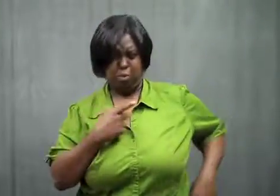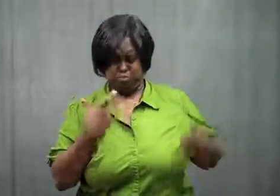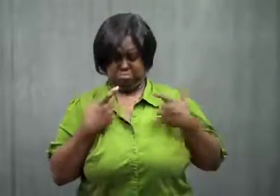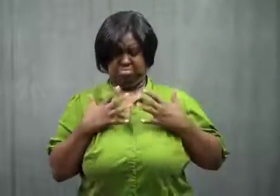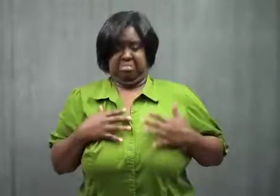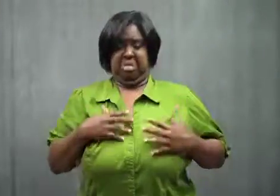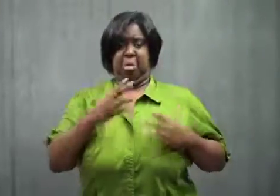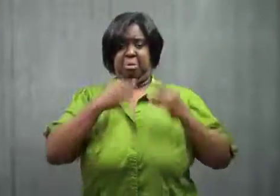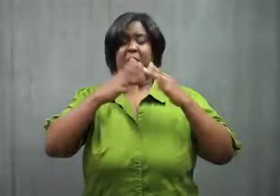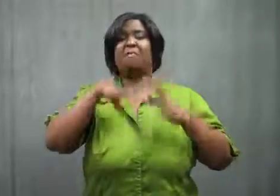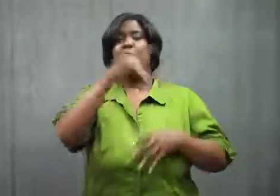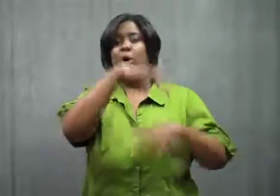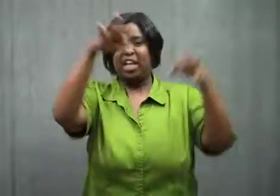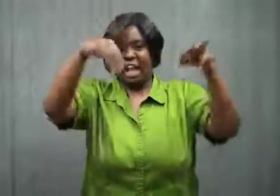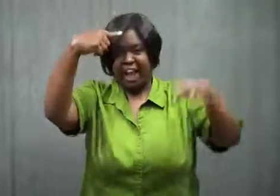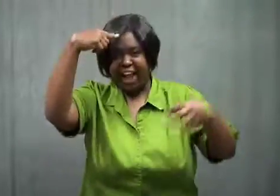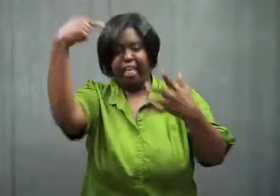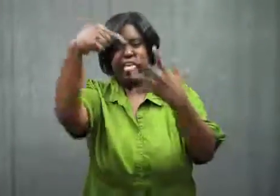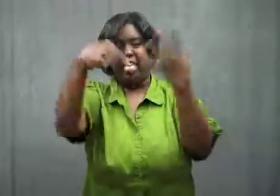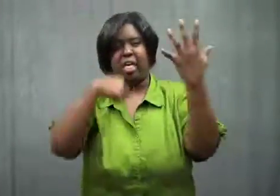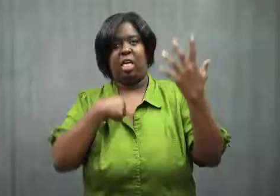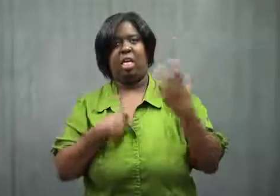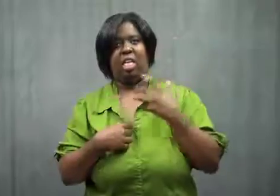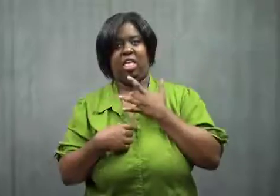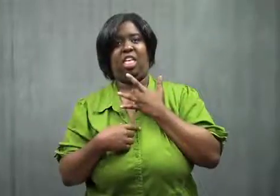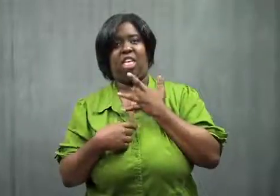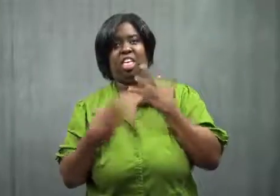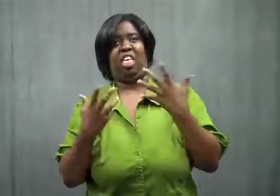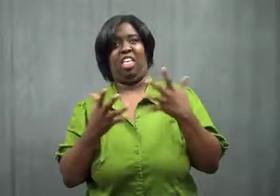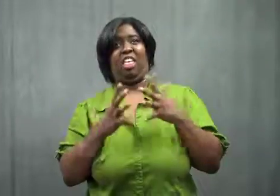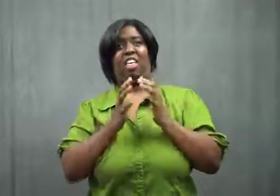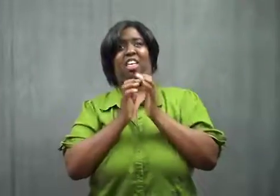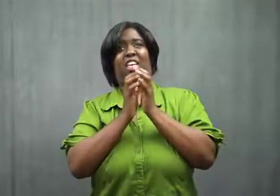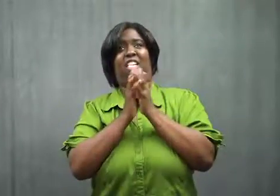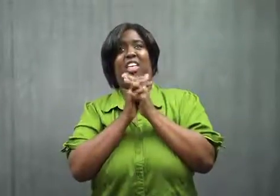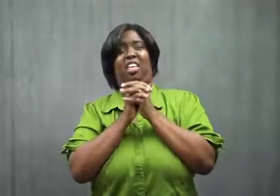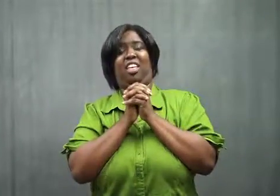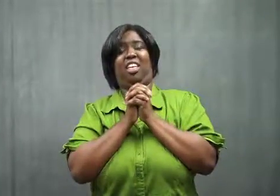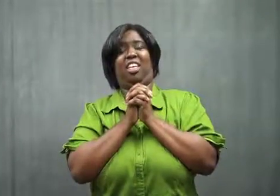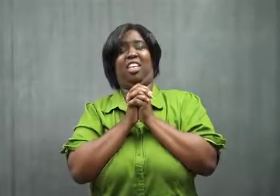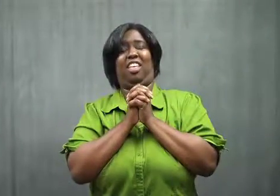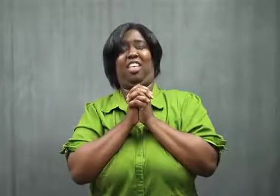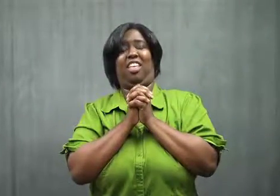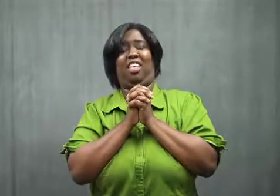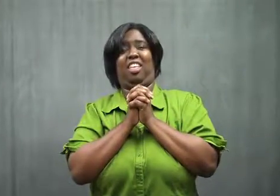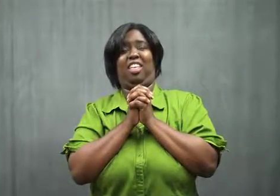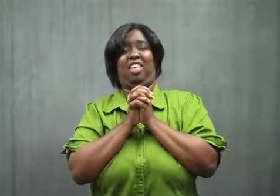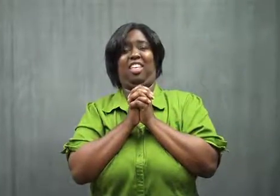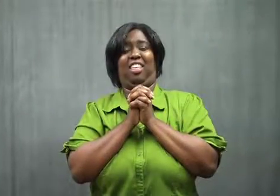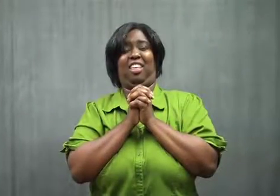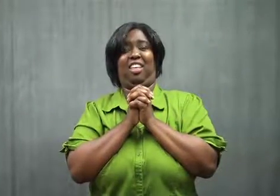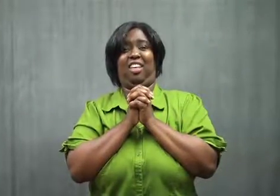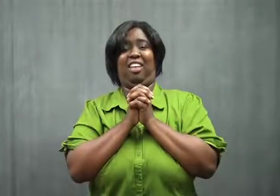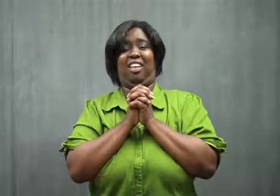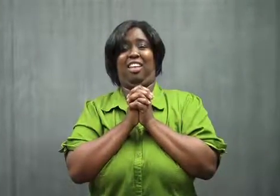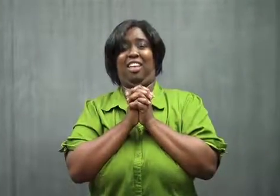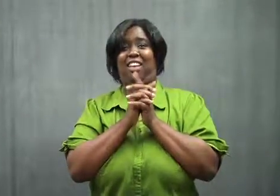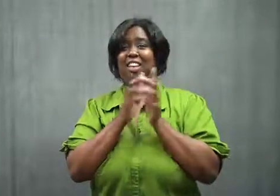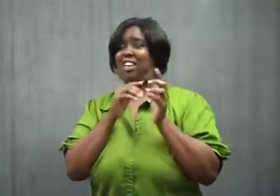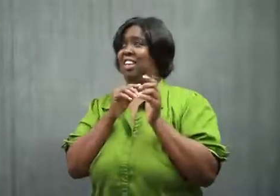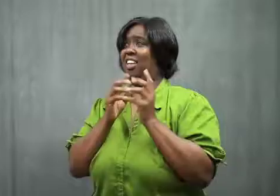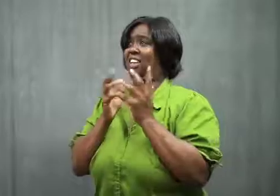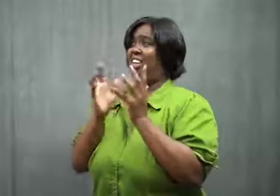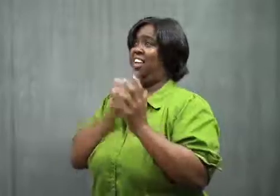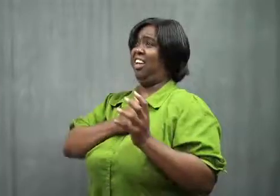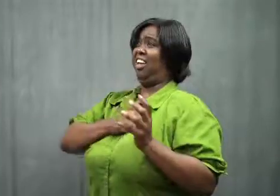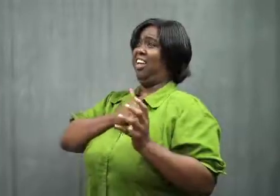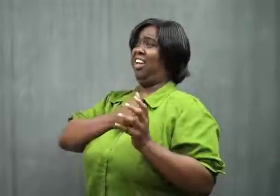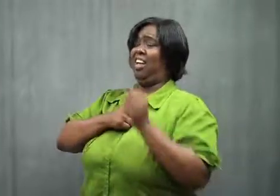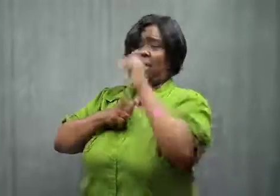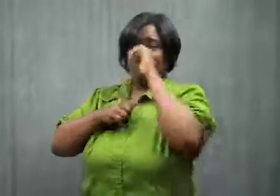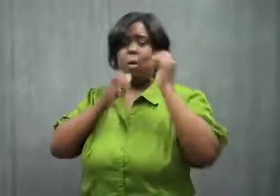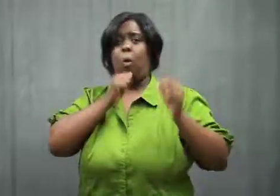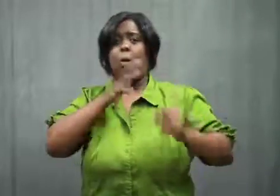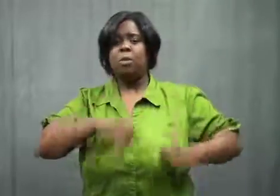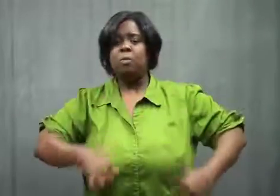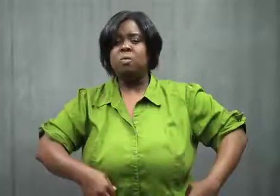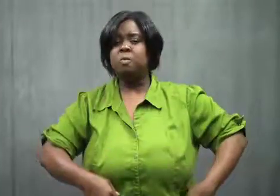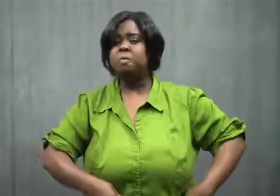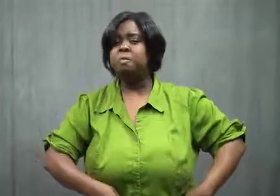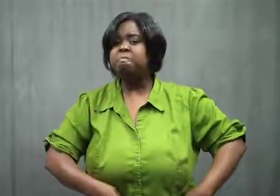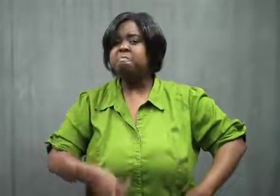He was big and tough looking, and of course, he had dyed his hair.